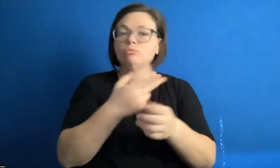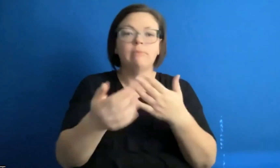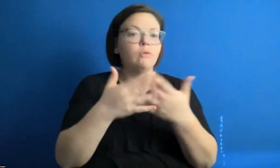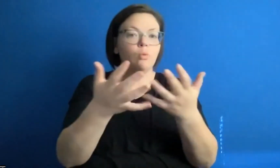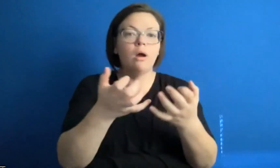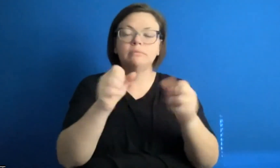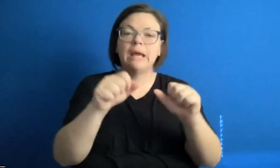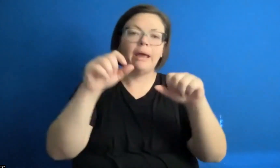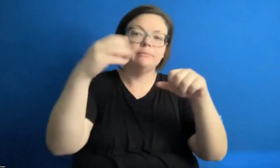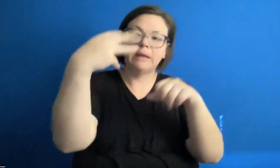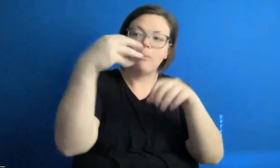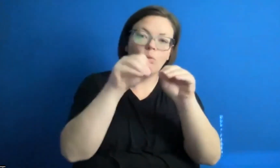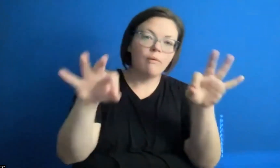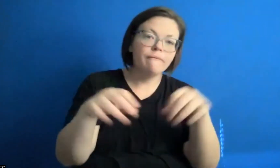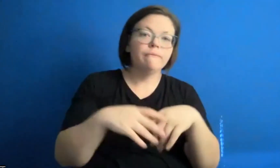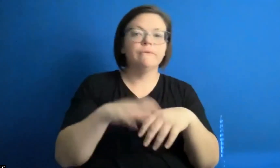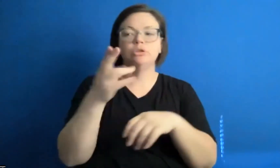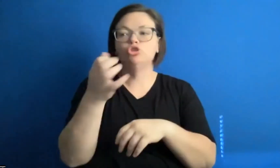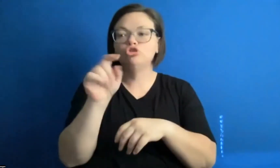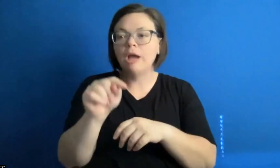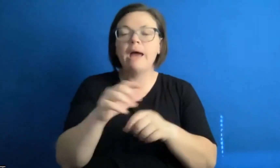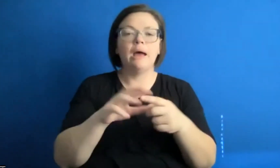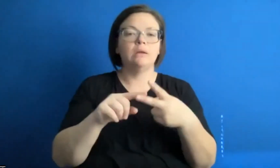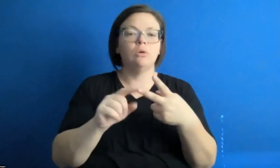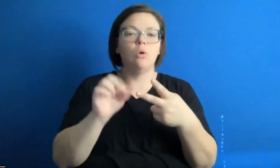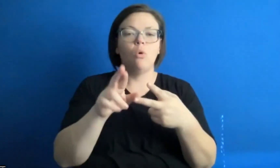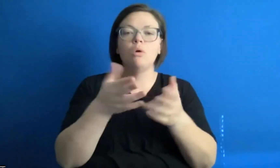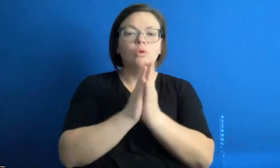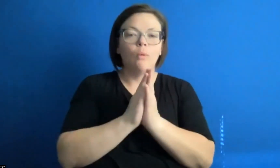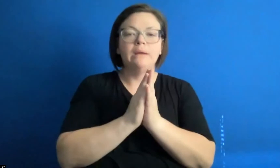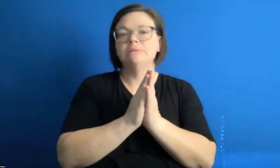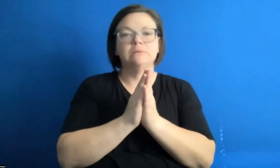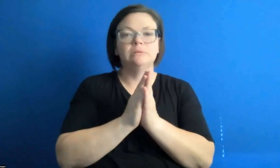off your camera, use the chat function or make requests as you need to. Do what you need to do,